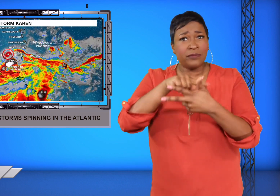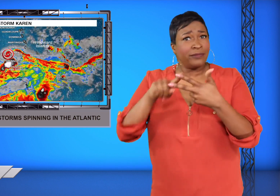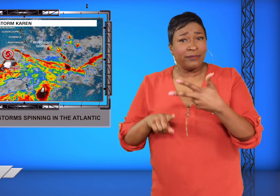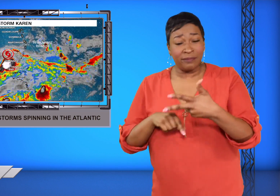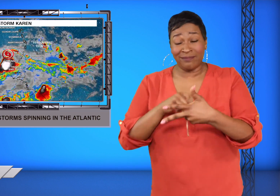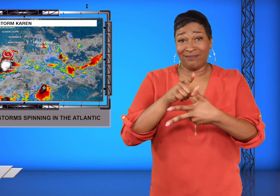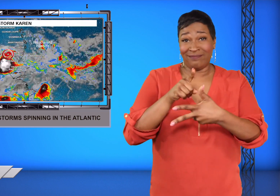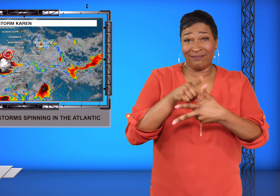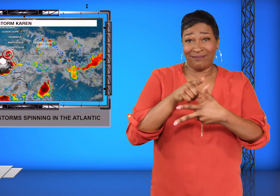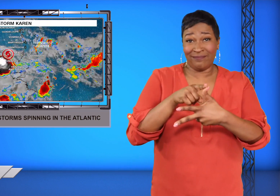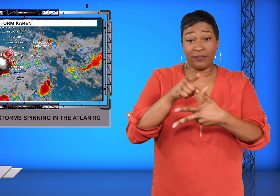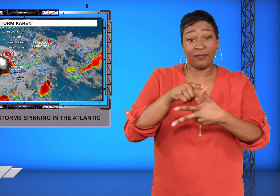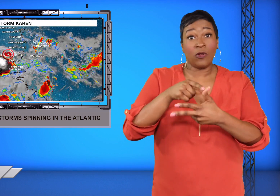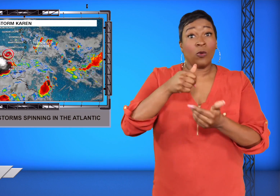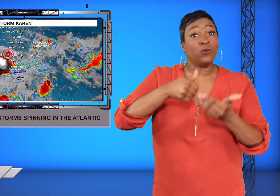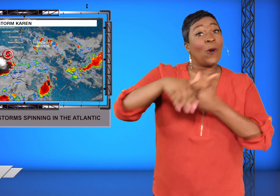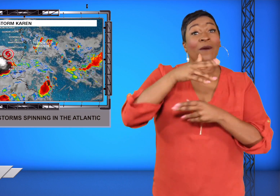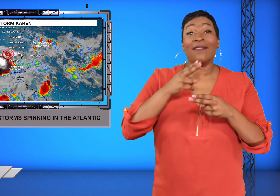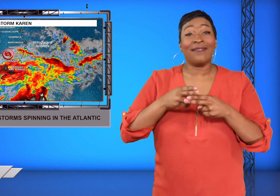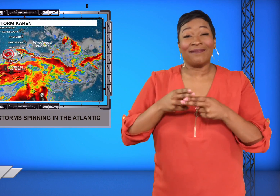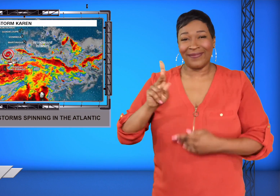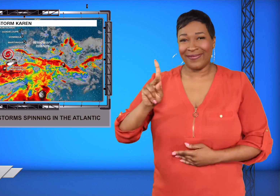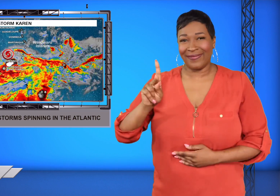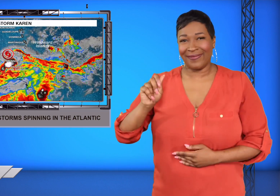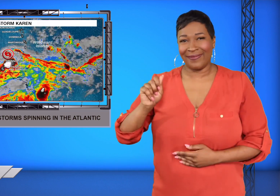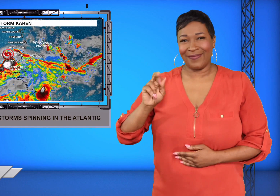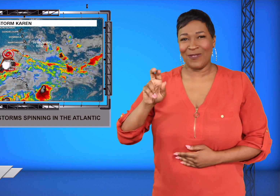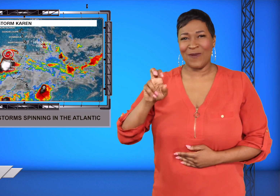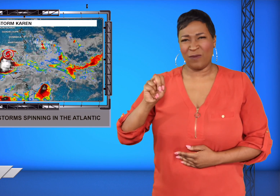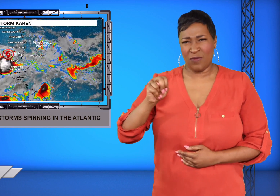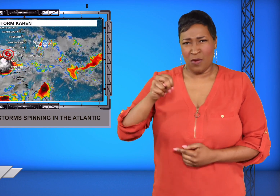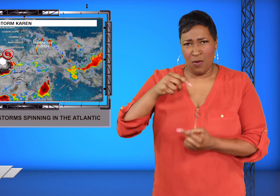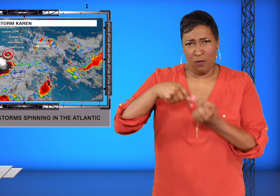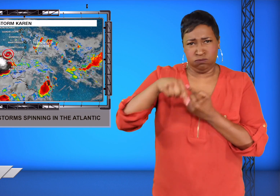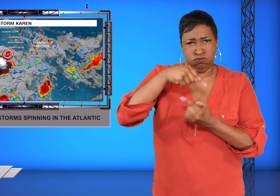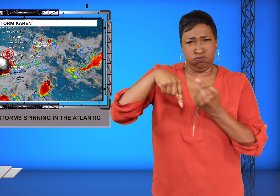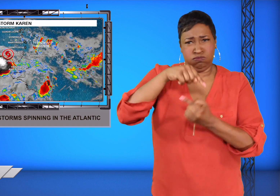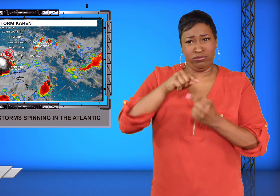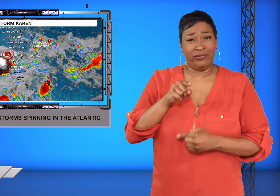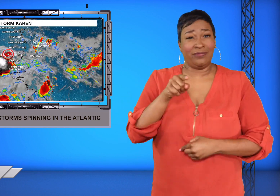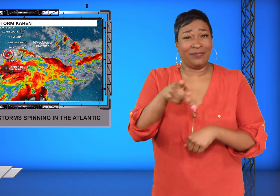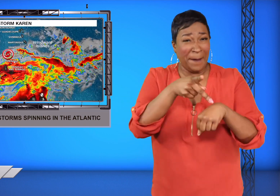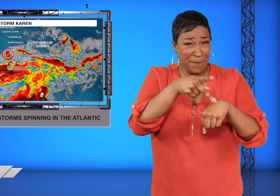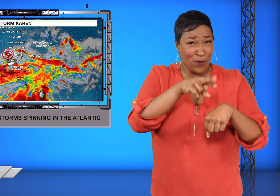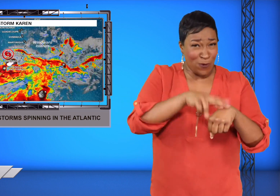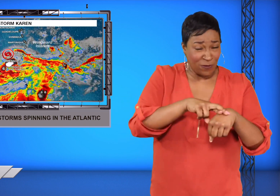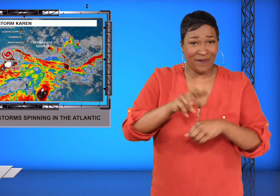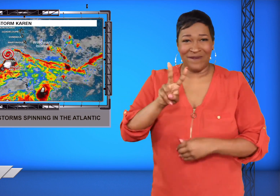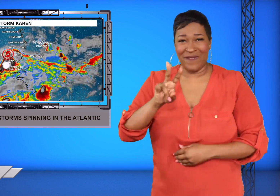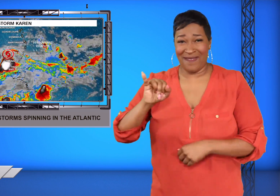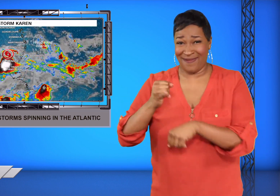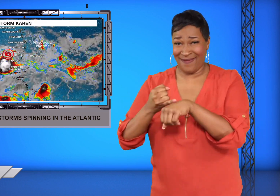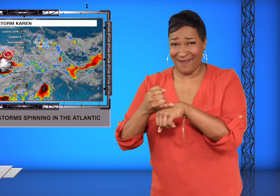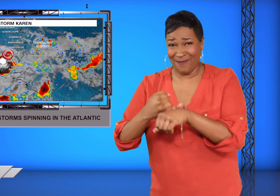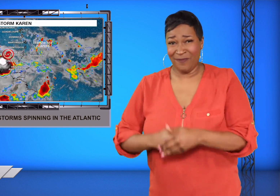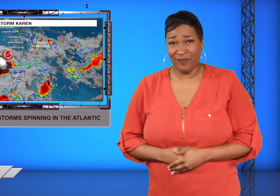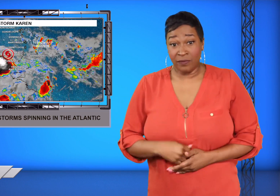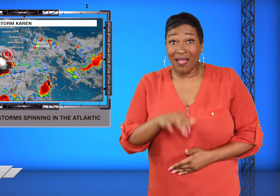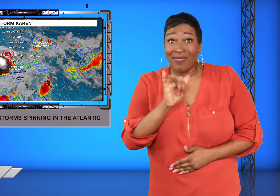Tropical Storm Karen is heading to Puerto Rico and the Virgin Islands.